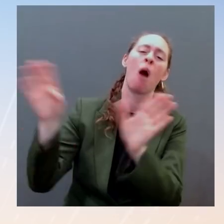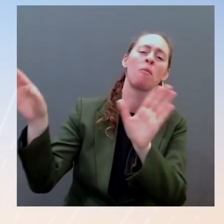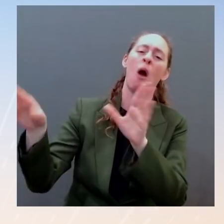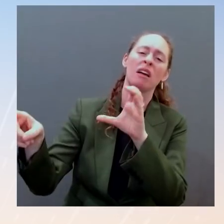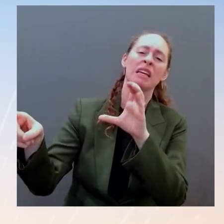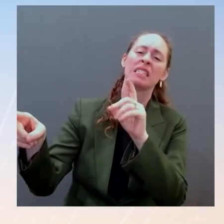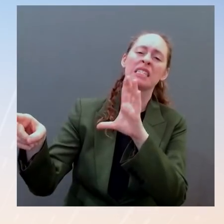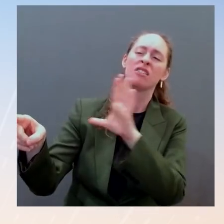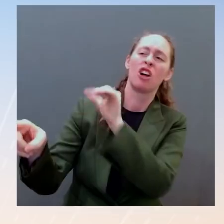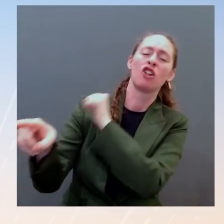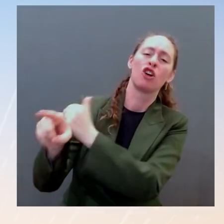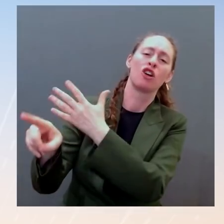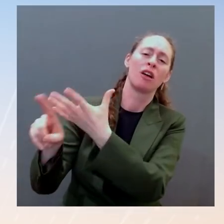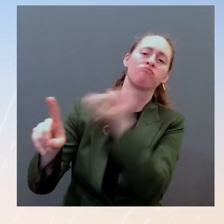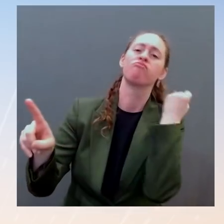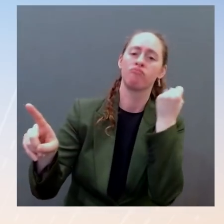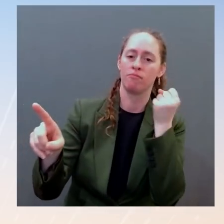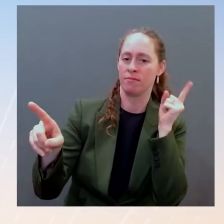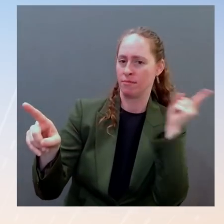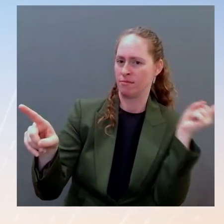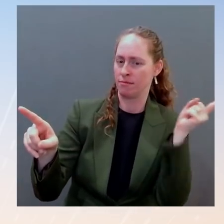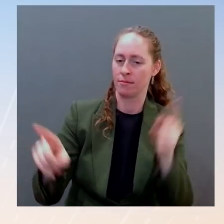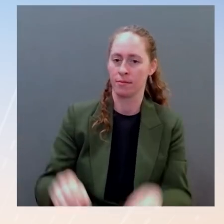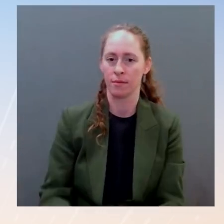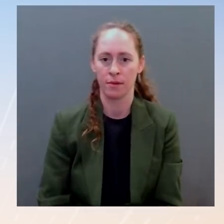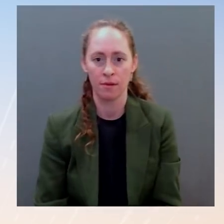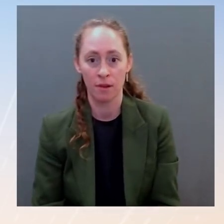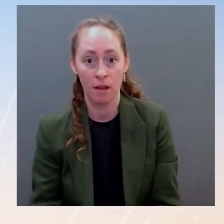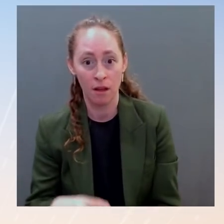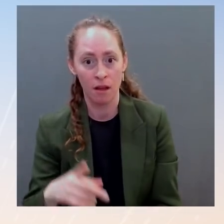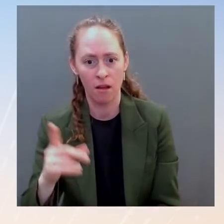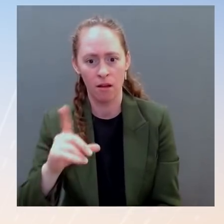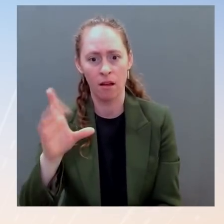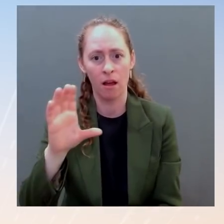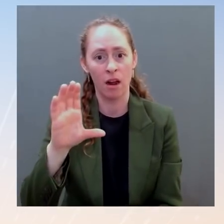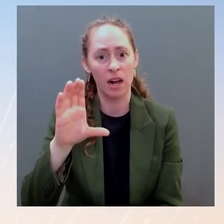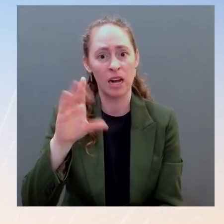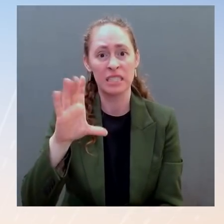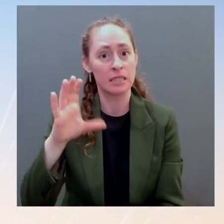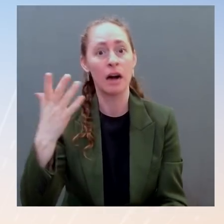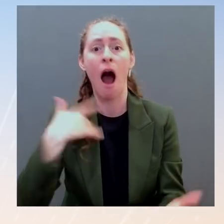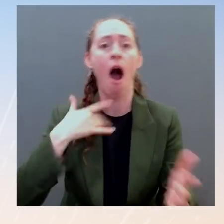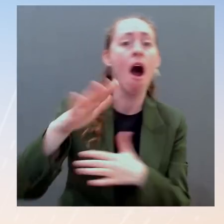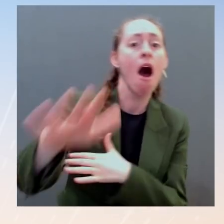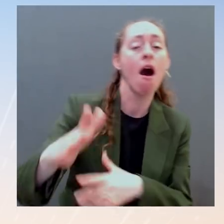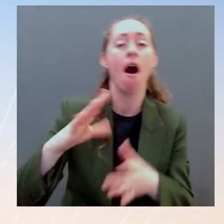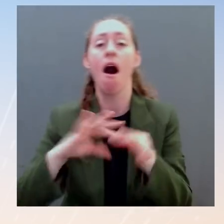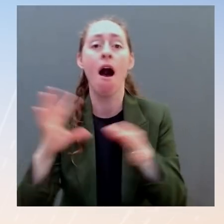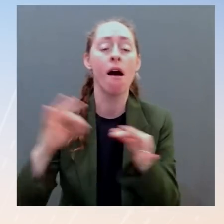Ms. Psaki: If the health and data conditions change, they could certainly make a different decision, I supp- sure.